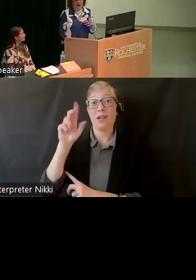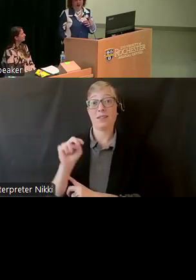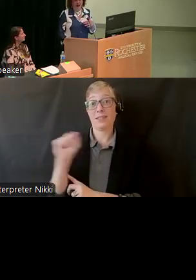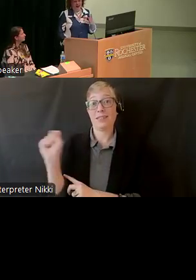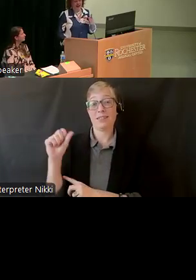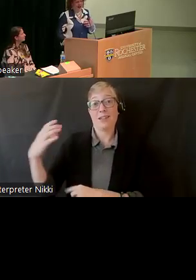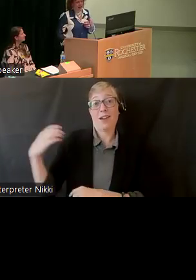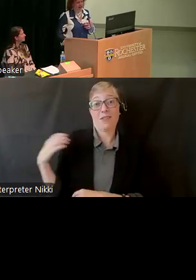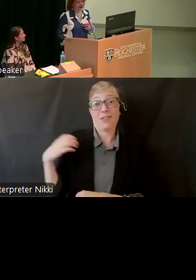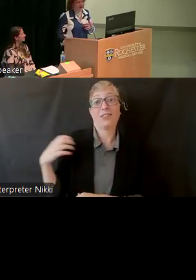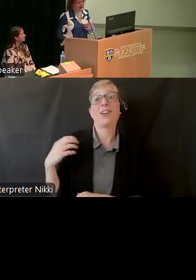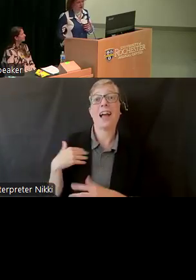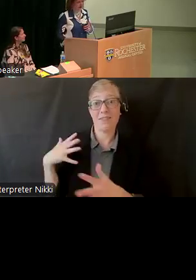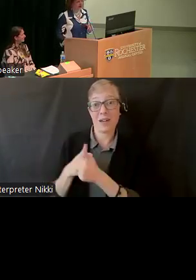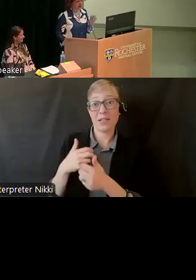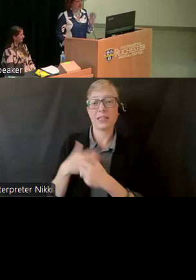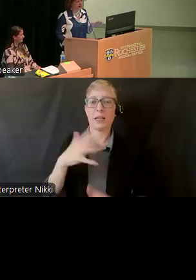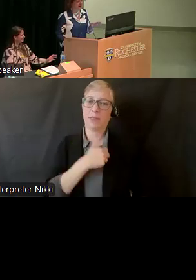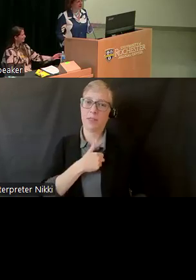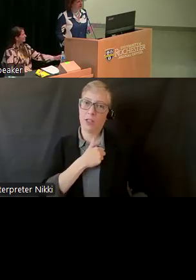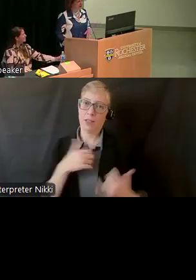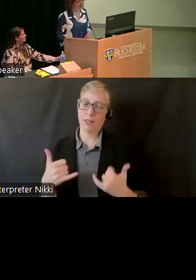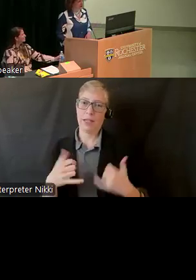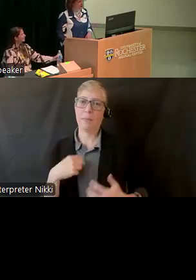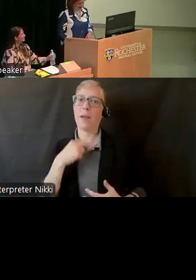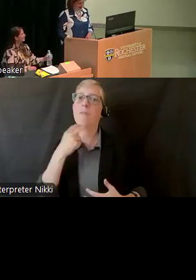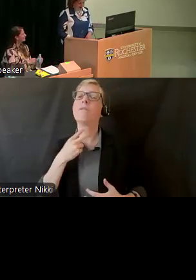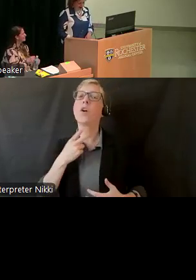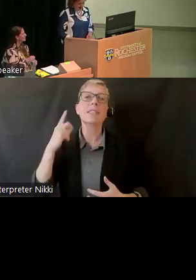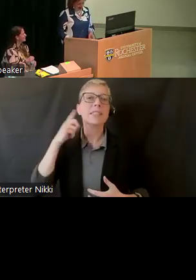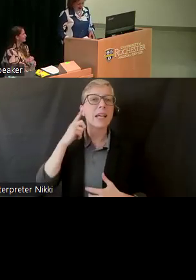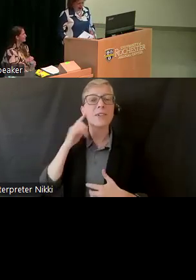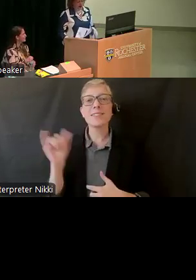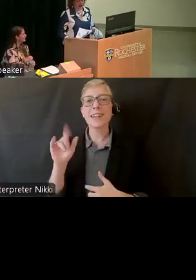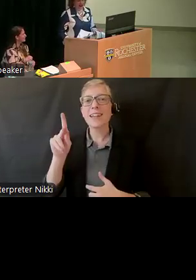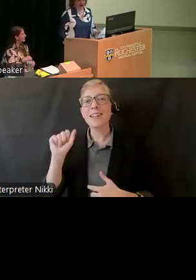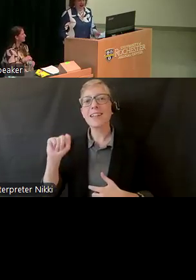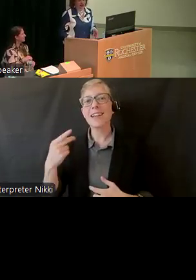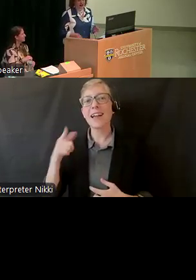today my Kathleen Turner voice i am getting a for a cold and I keep thinking every time